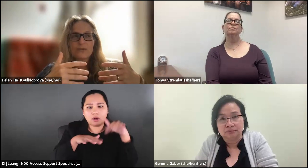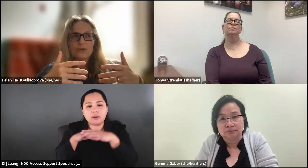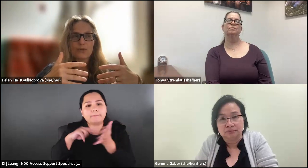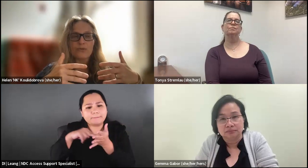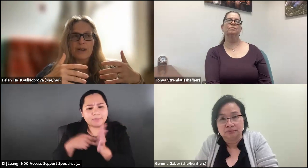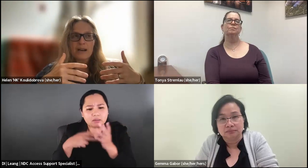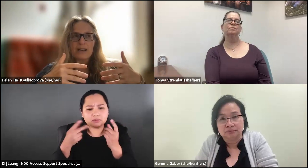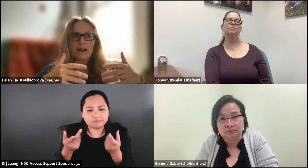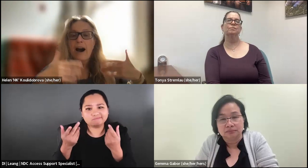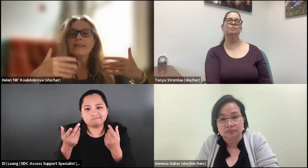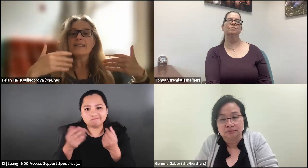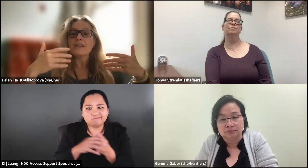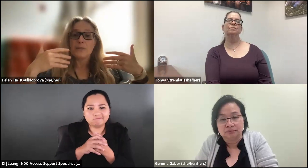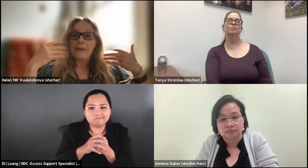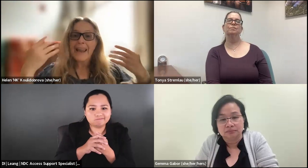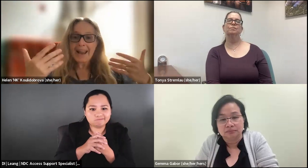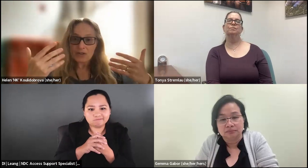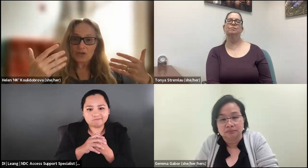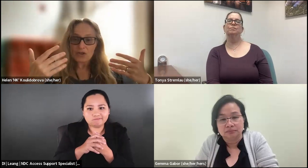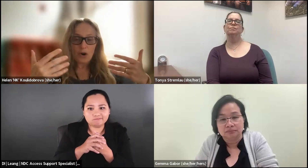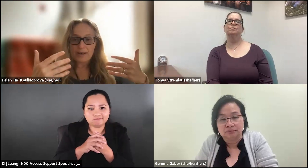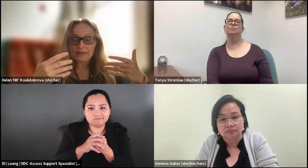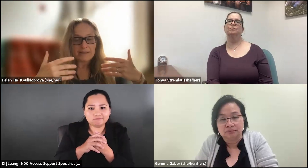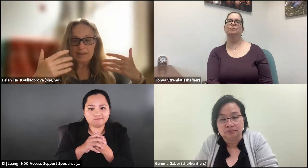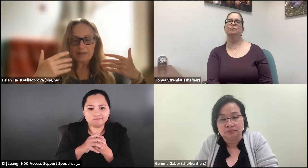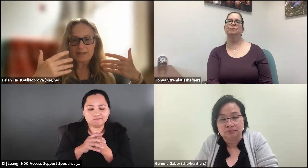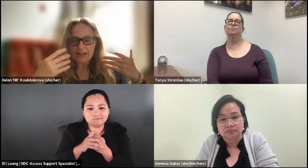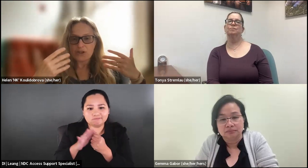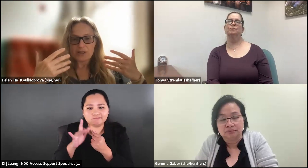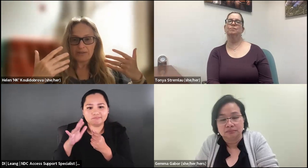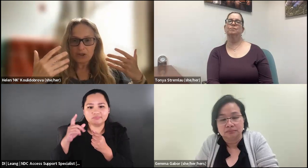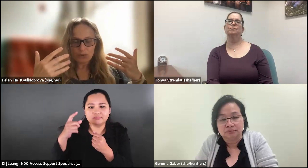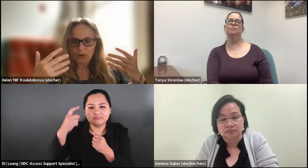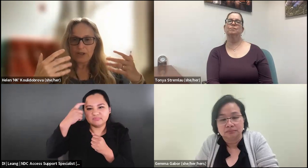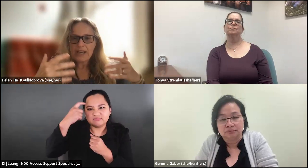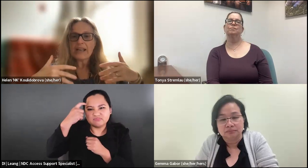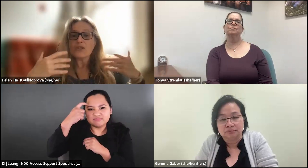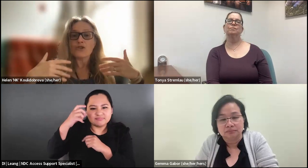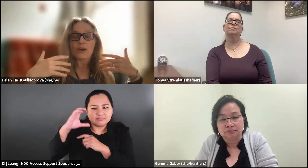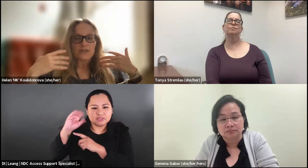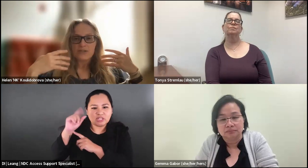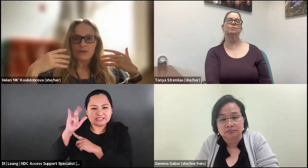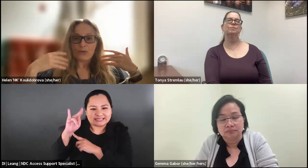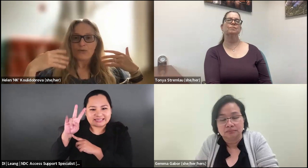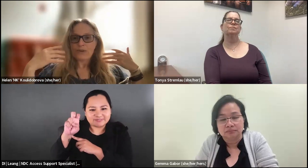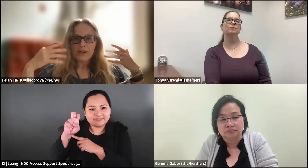of cognitive demands on such an individual is just